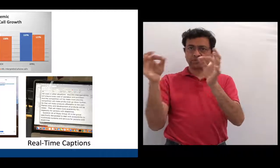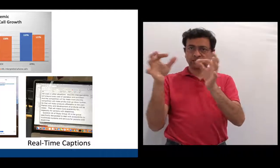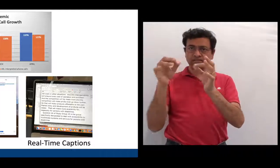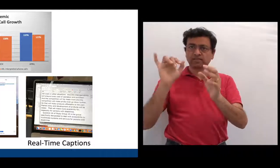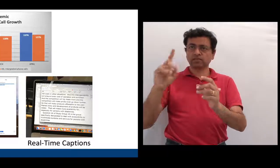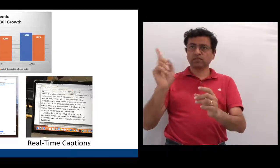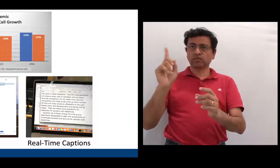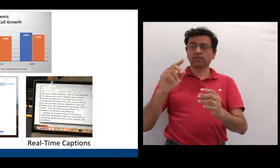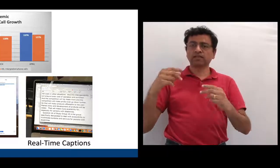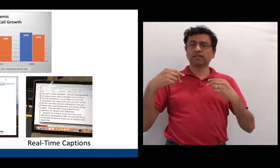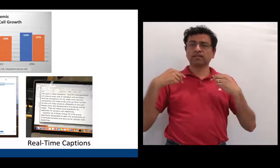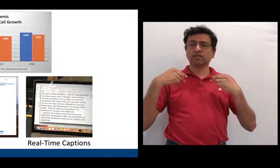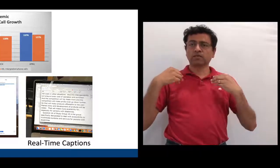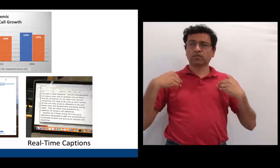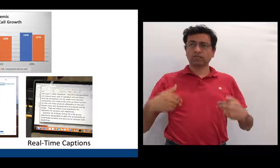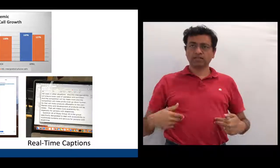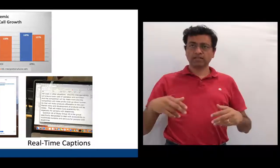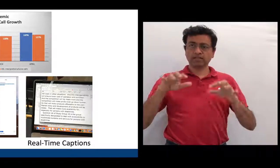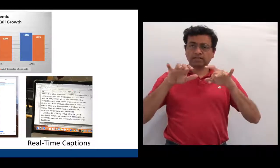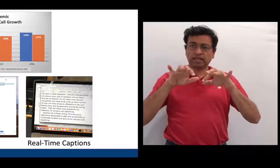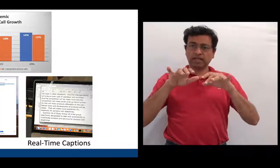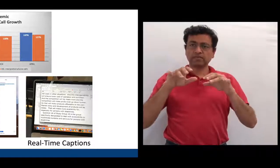in which a captioner types the speech-to-text for everyone to read.